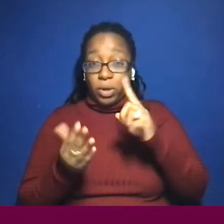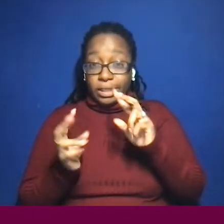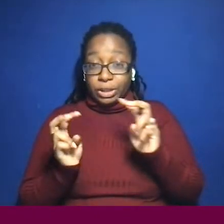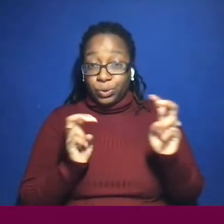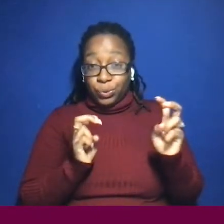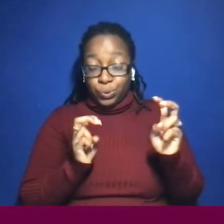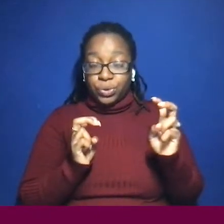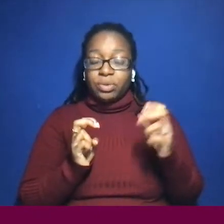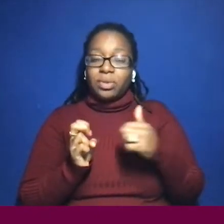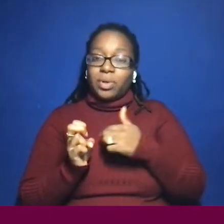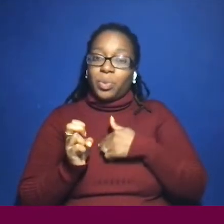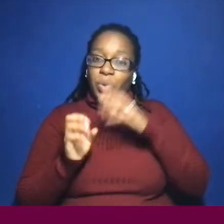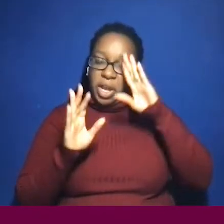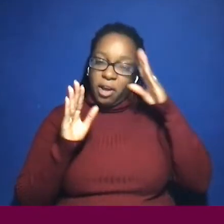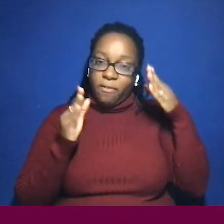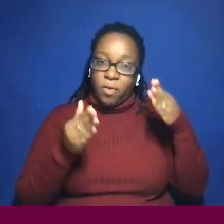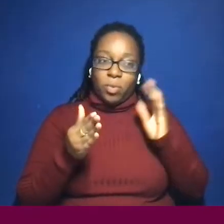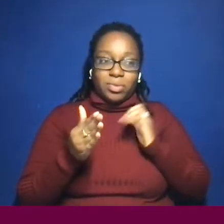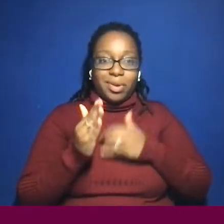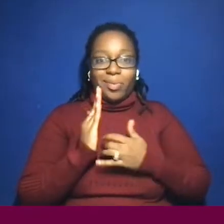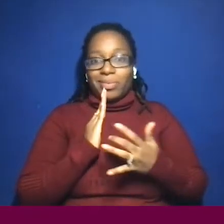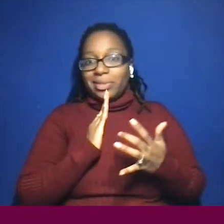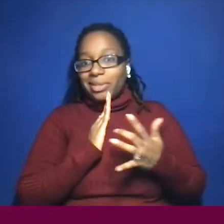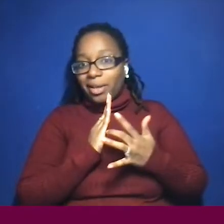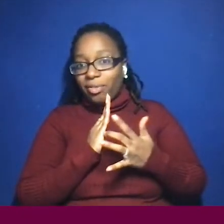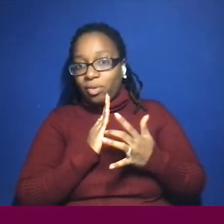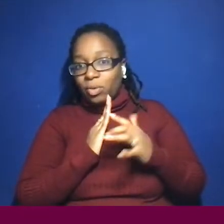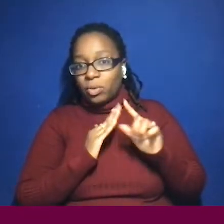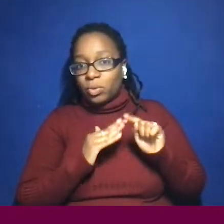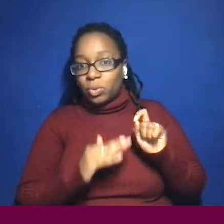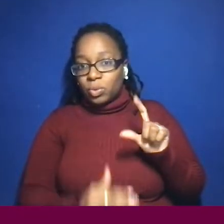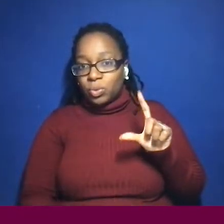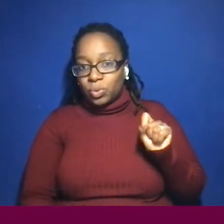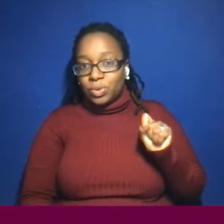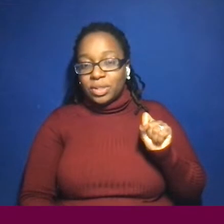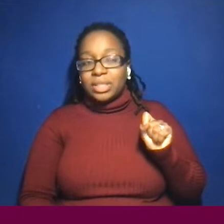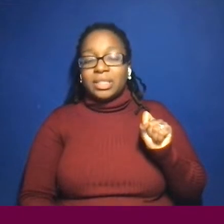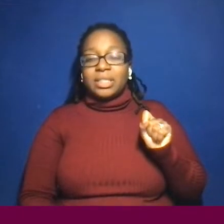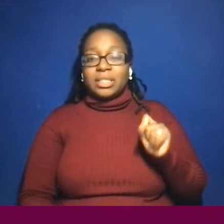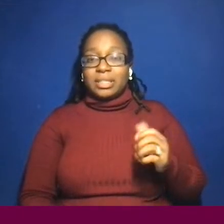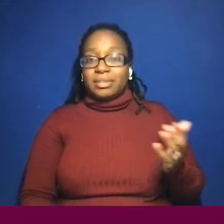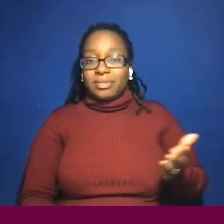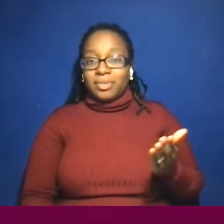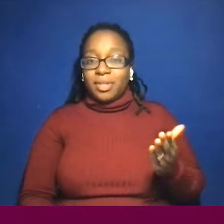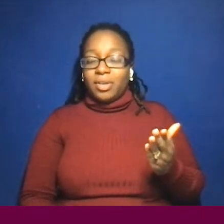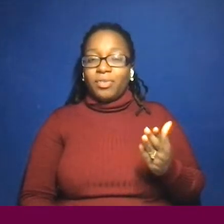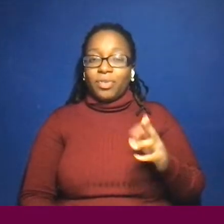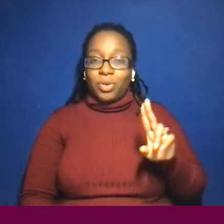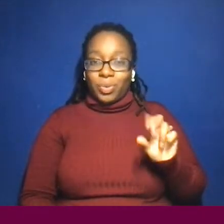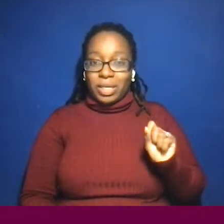that there's so much focus on our technological tools in this country because we're blessed,